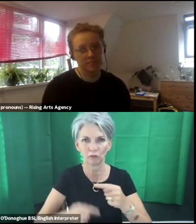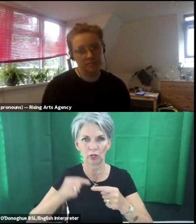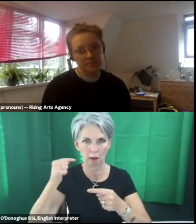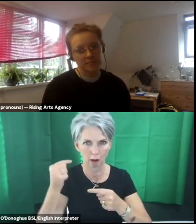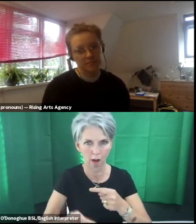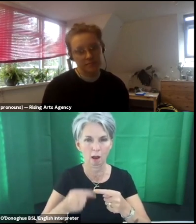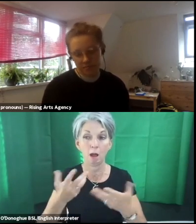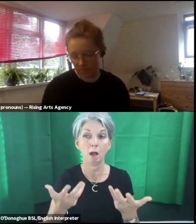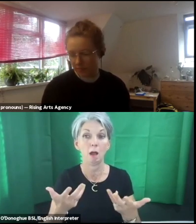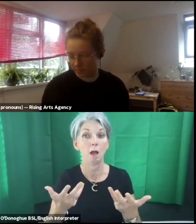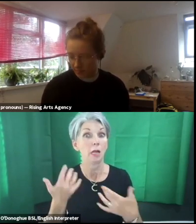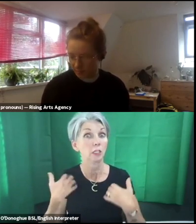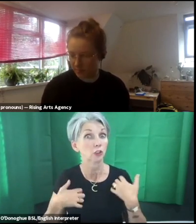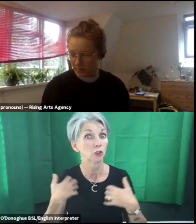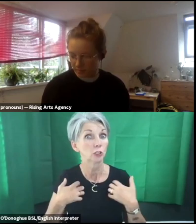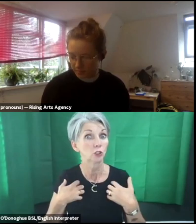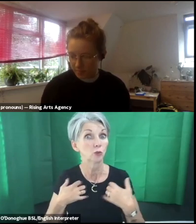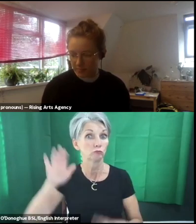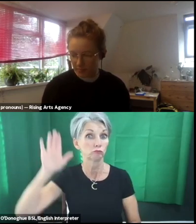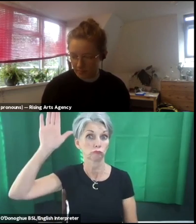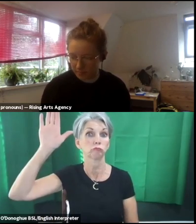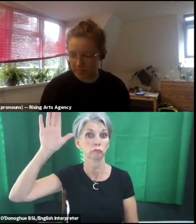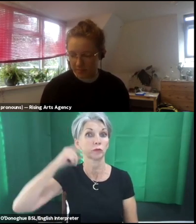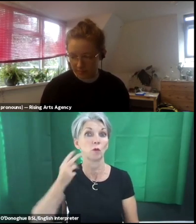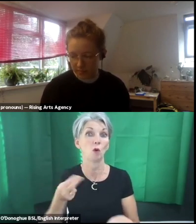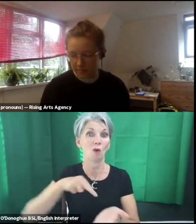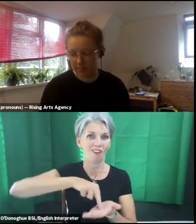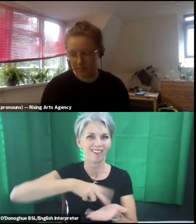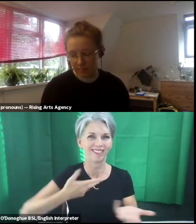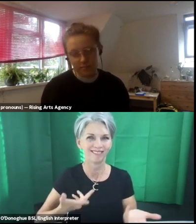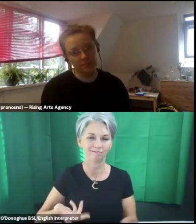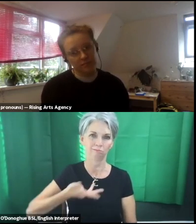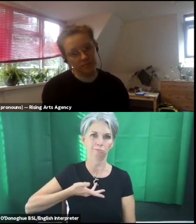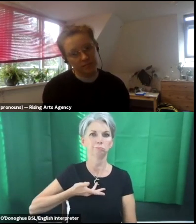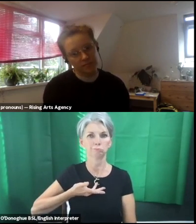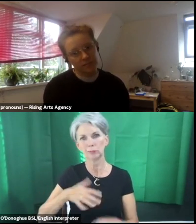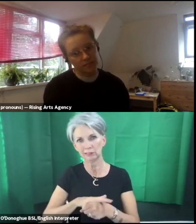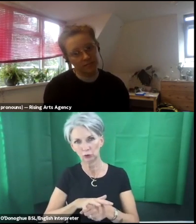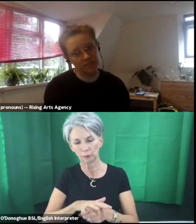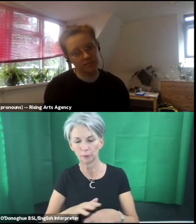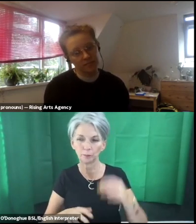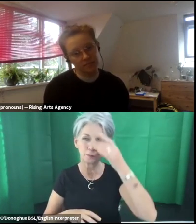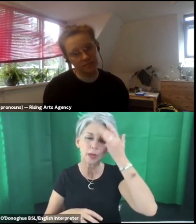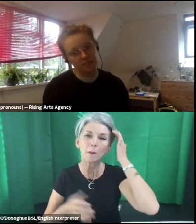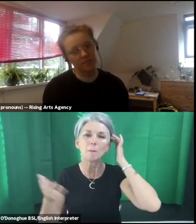So if you're really interested, you can stand for those positions as well. And then I think I mentioned a little bit before about the structure.